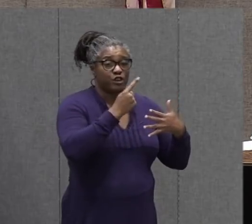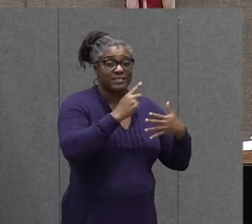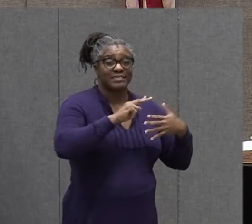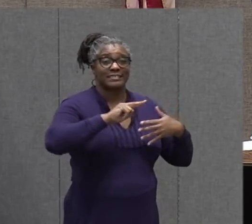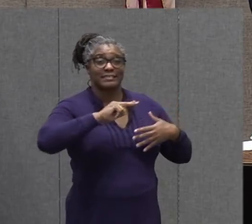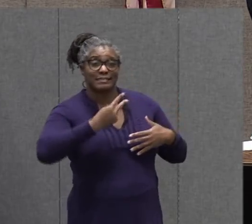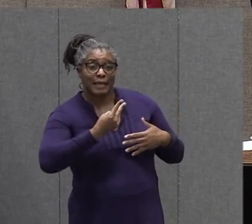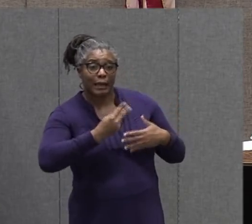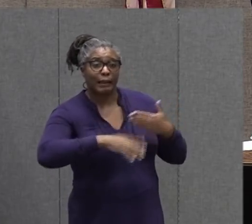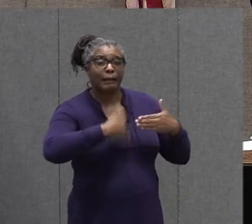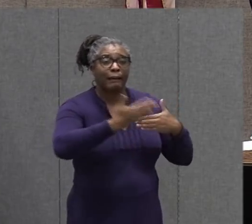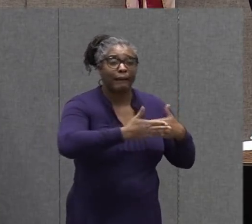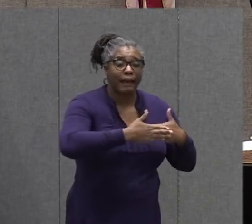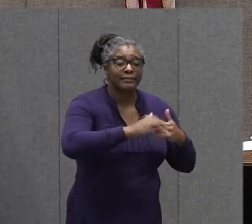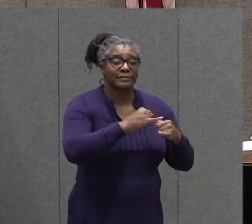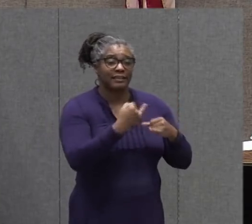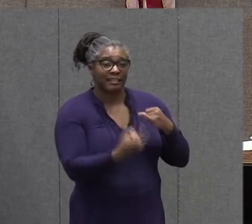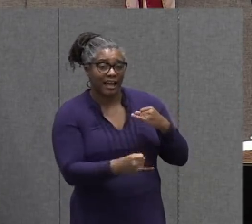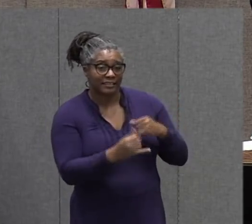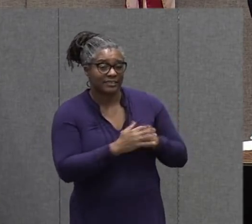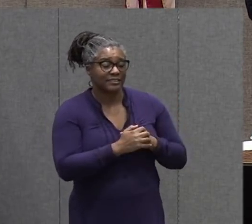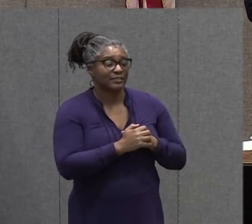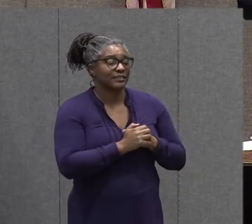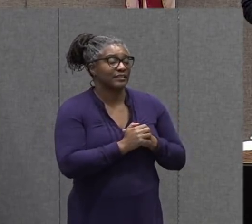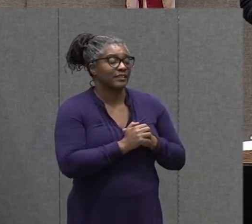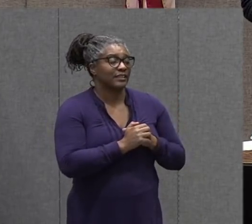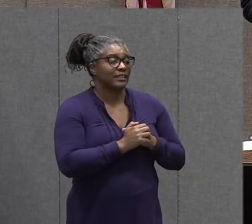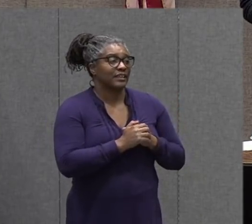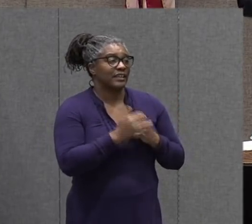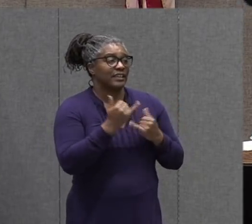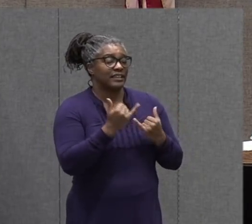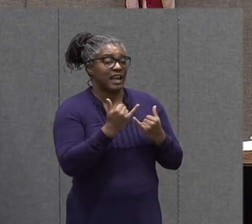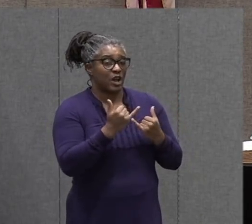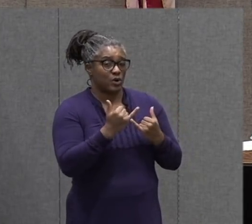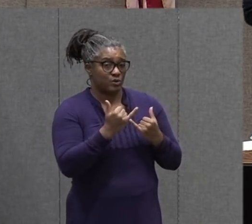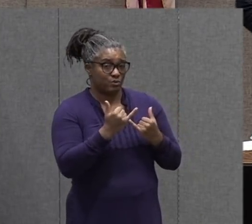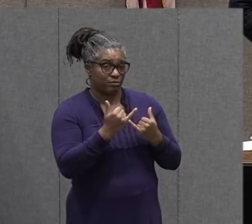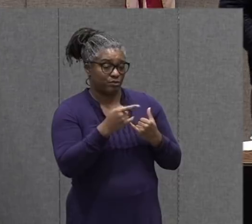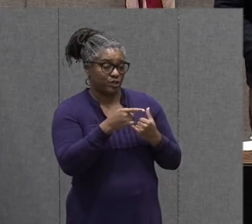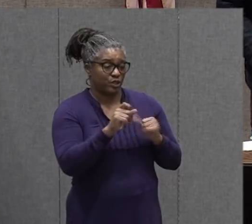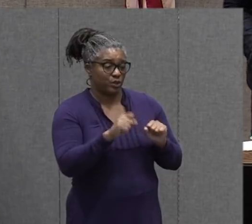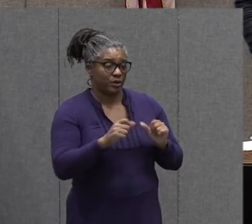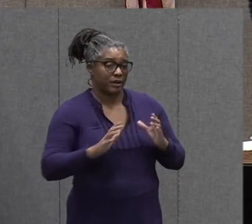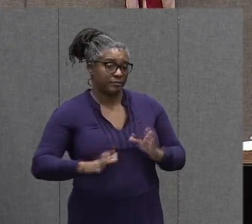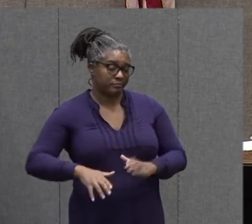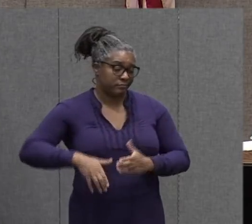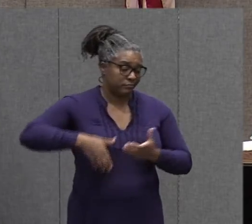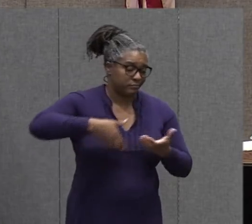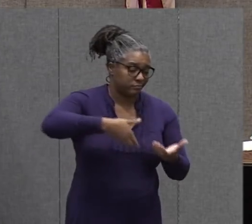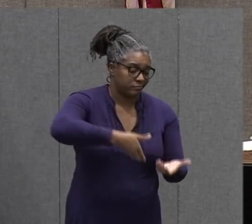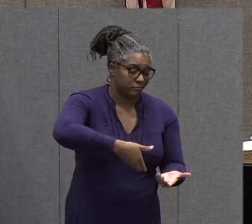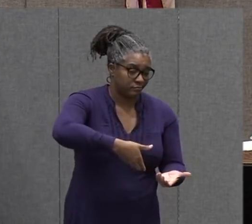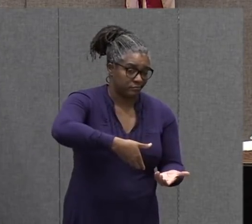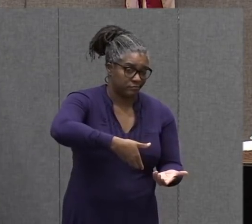What you could do now is you can pour the mix into your crust. [Mr .R] Okay. [Miss Garcia] Okay, remove the spatula, [Mr. R] or should I....